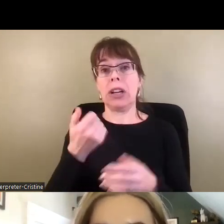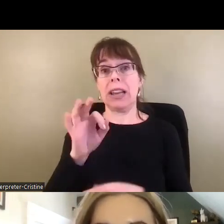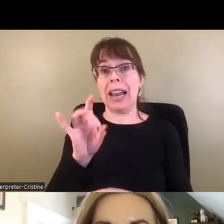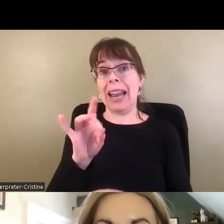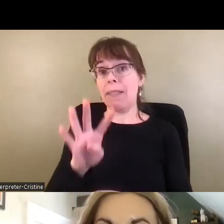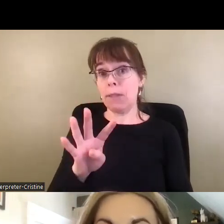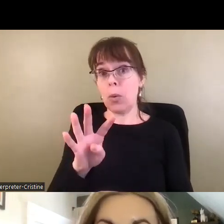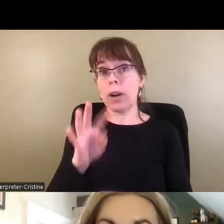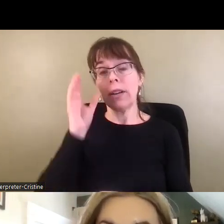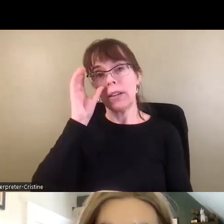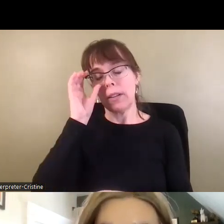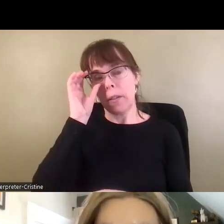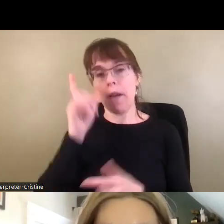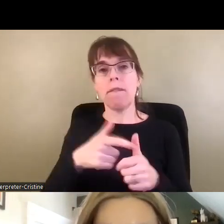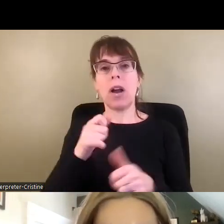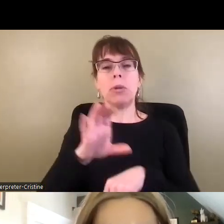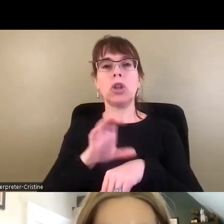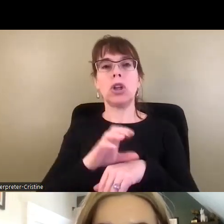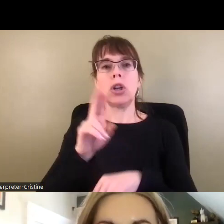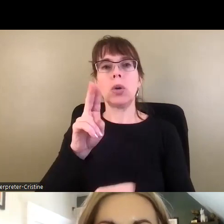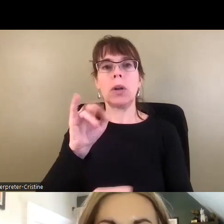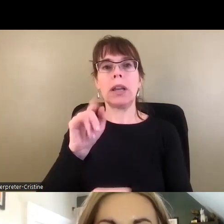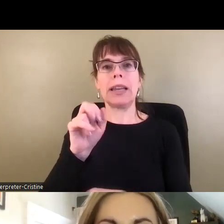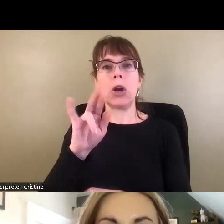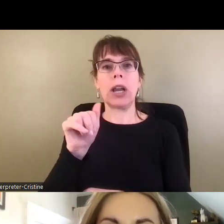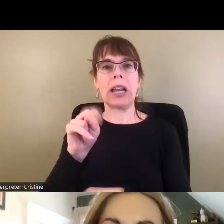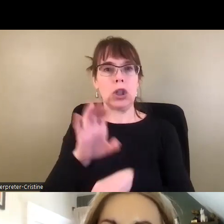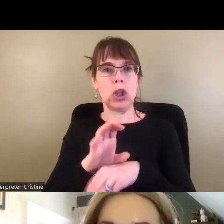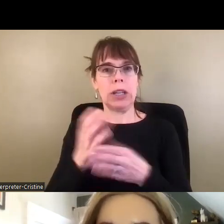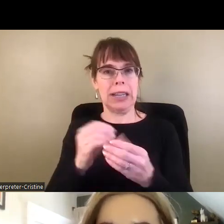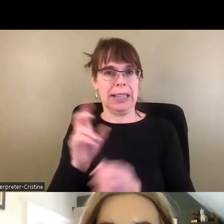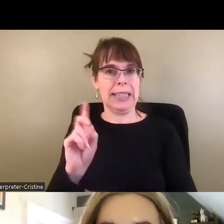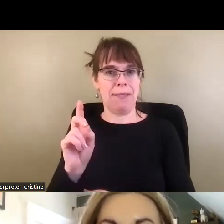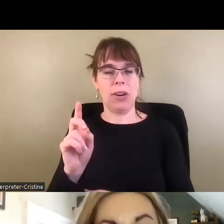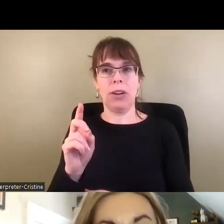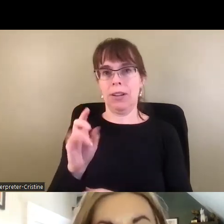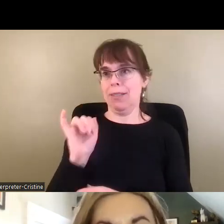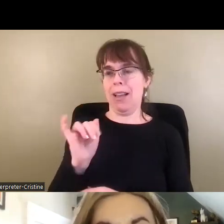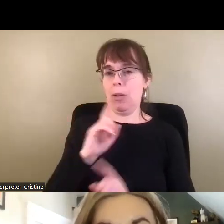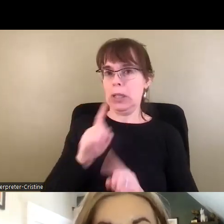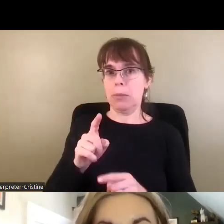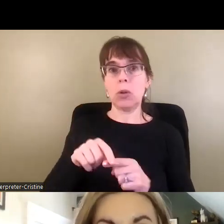out of the Unitarian Church here in Denver. It was basically a response to Colorado voting to